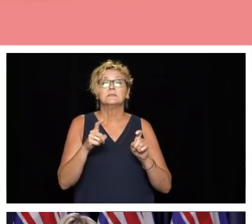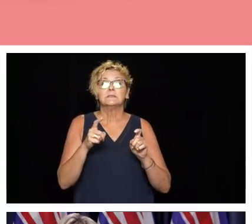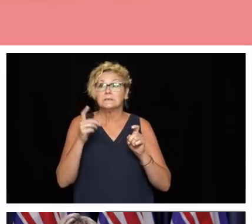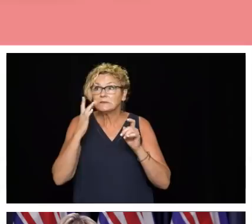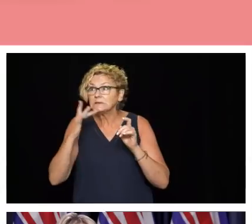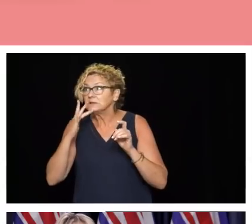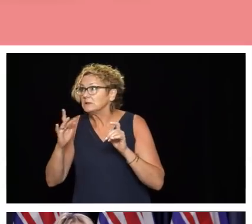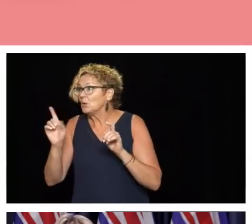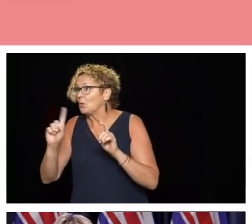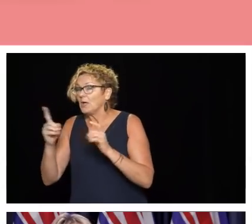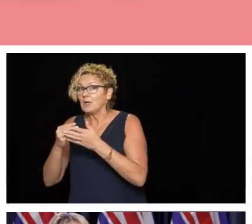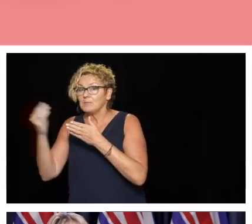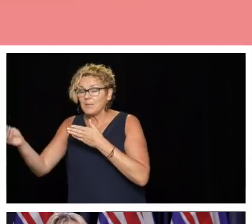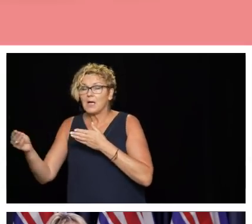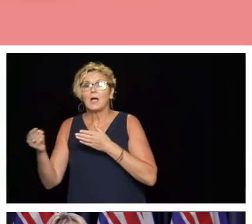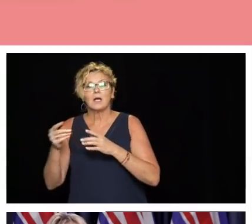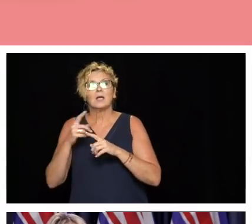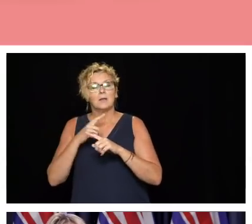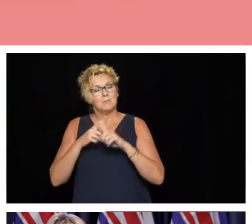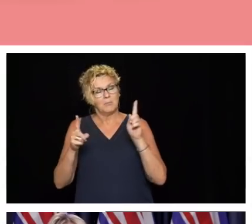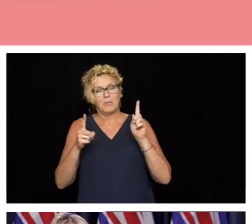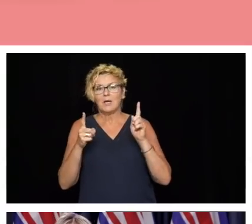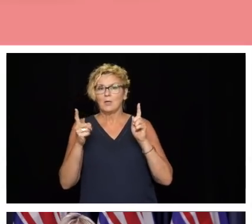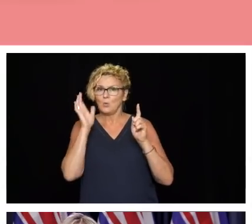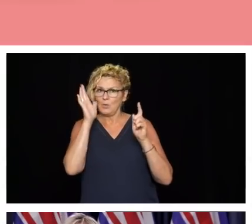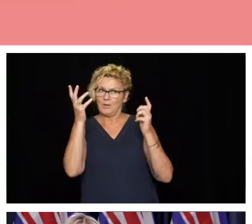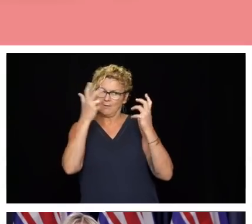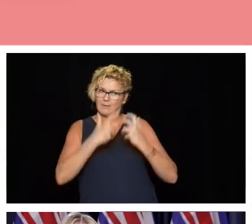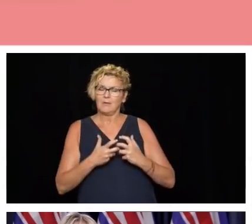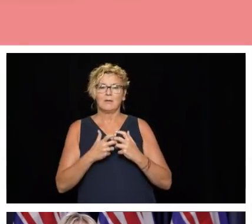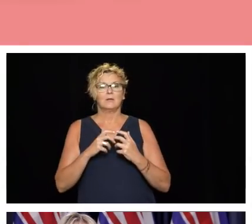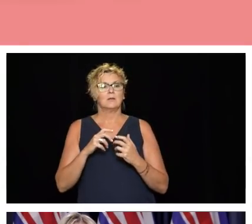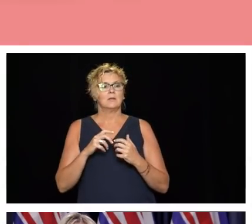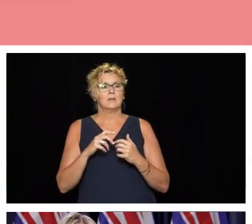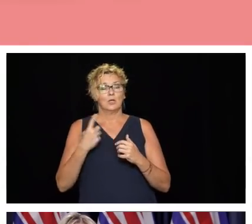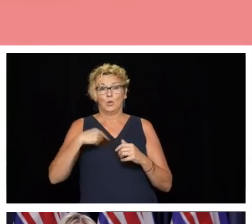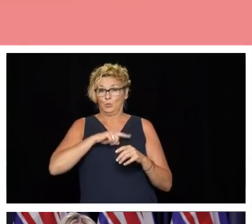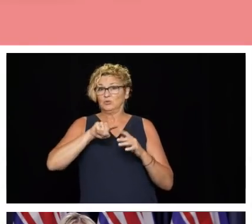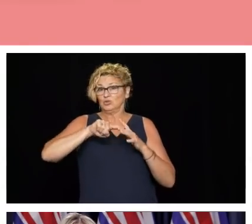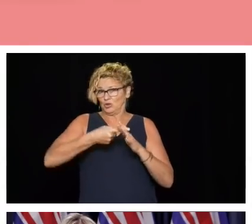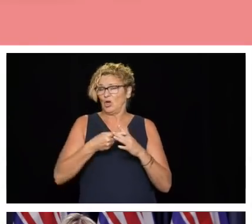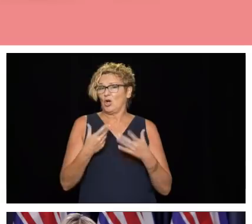test per day this is a challenge, a challenge and a whole variety of ways, not the least of